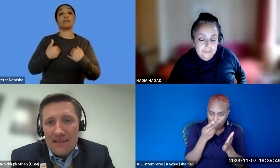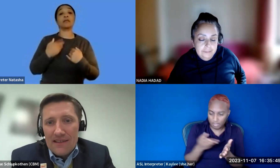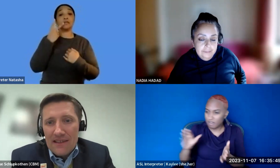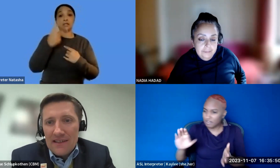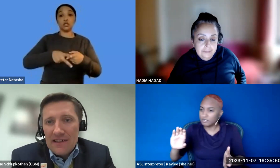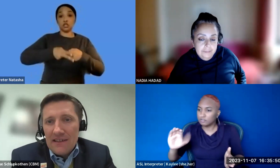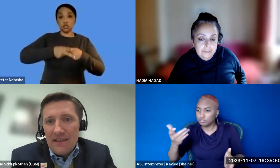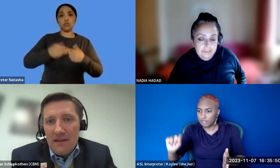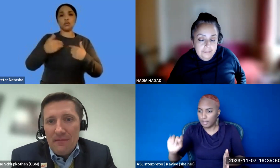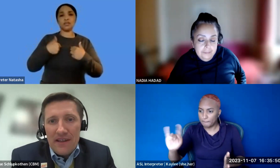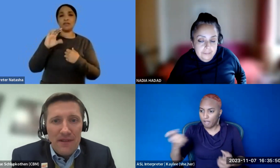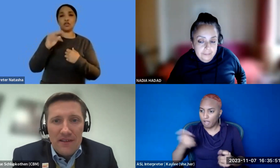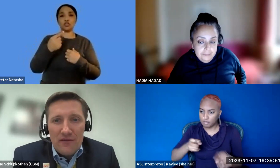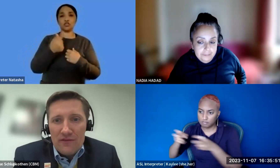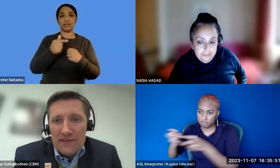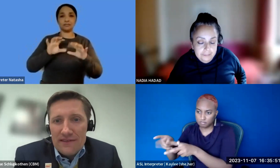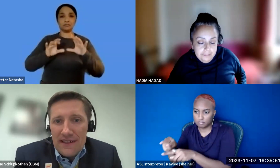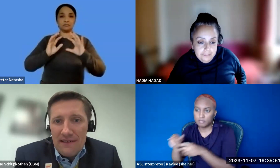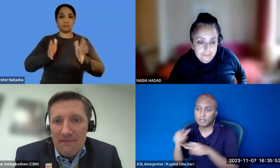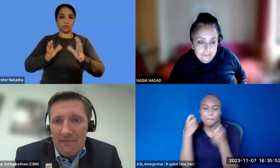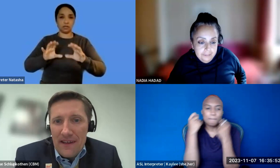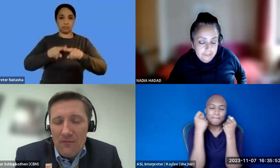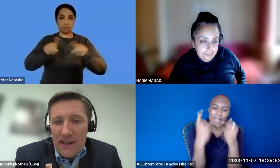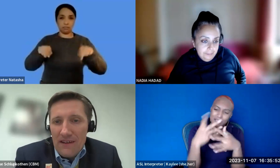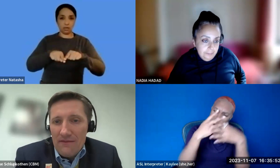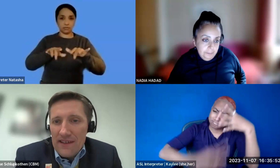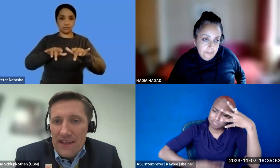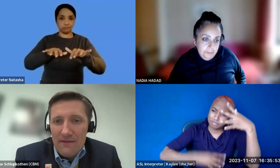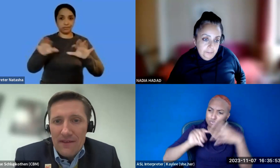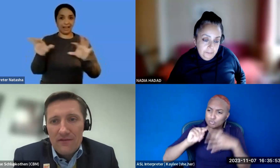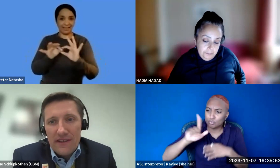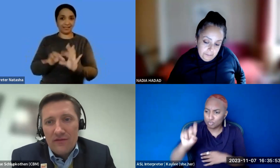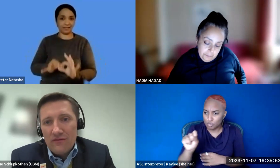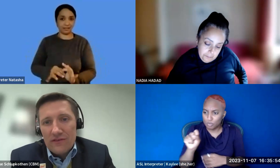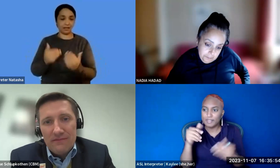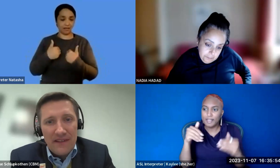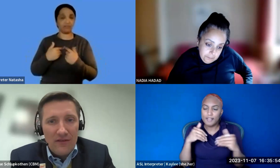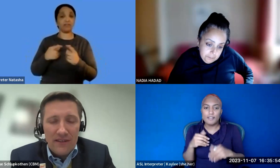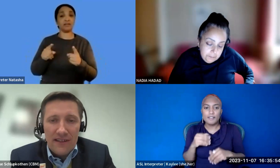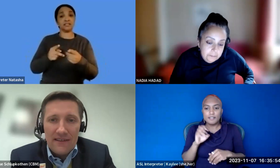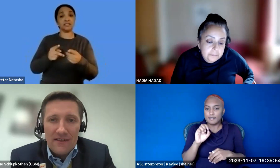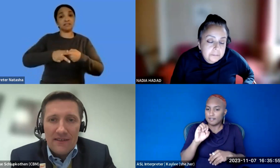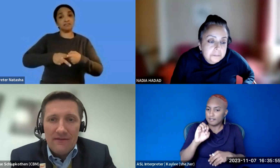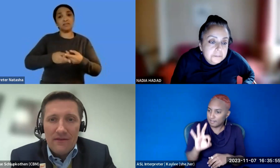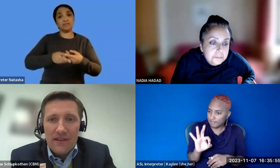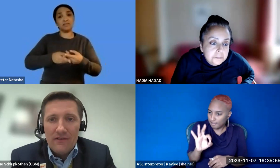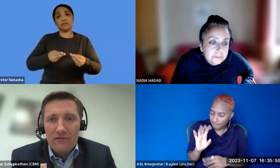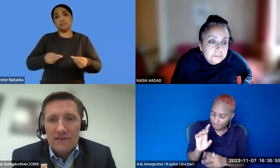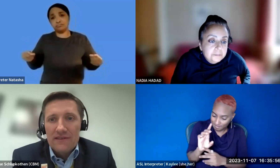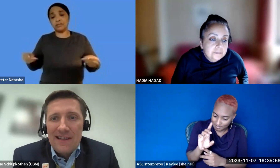There are many tools that we have. EDF has great tools. Many organisations have them.